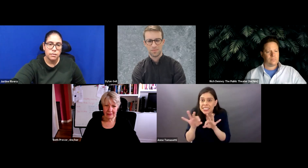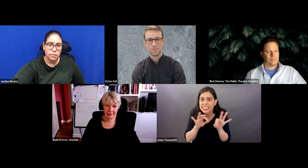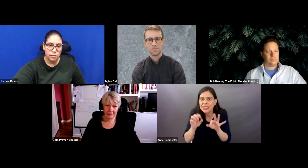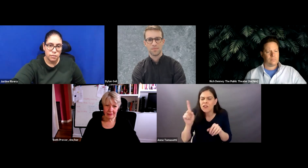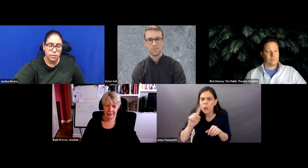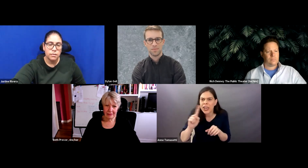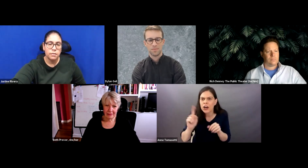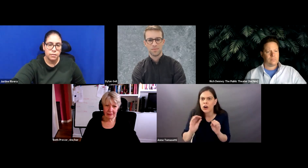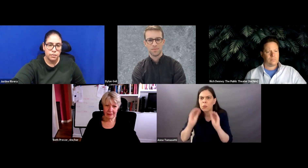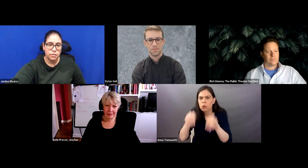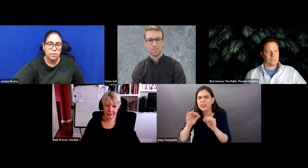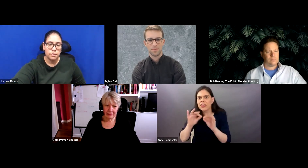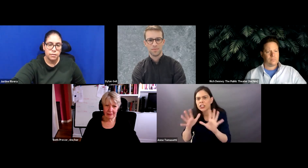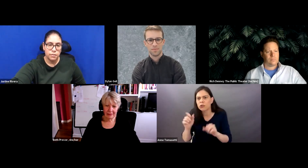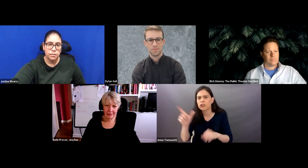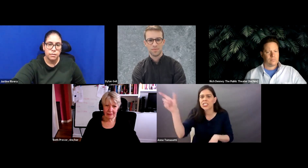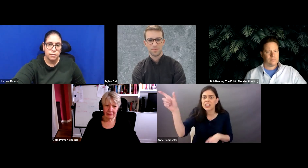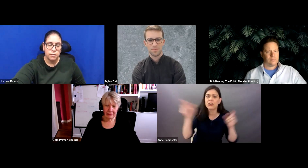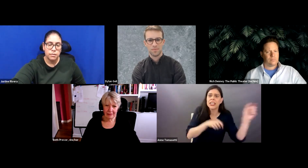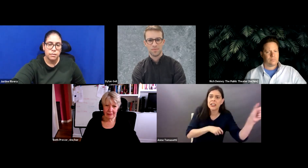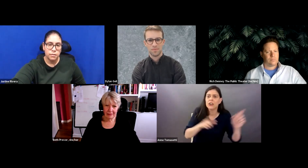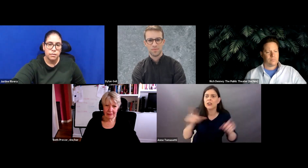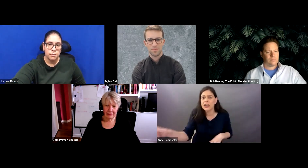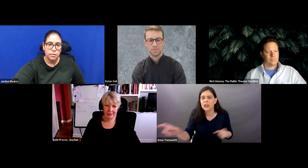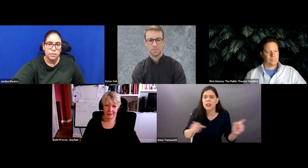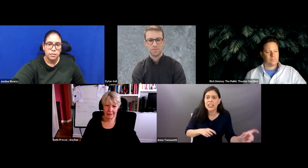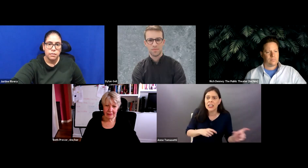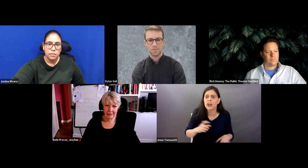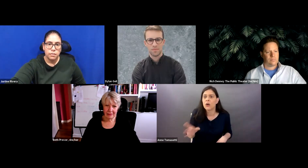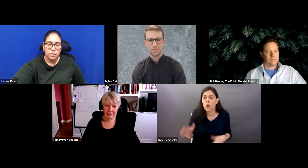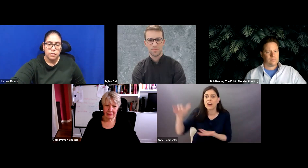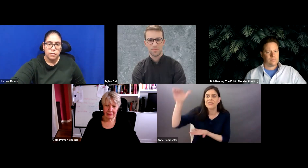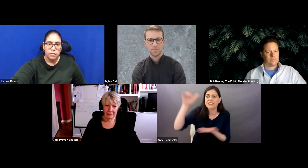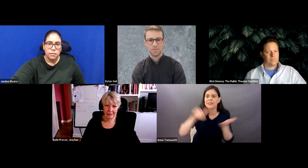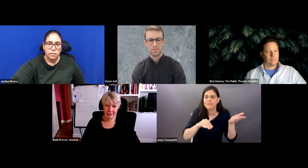background of the actors. There were a lot of choices that we made that we thought about. We weren't sure where to put the